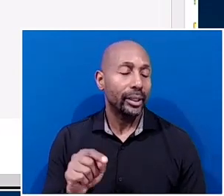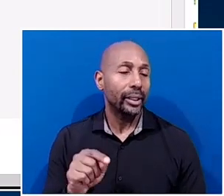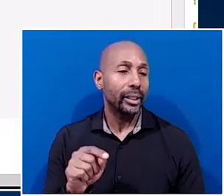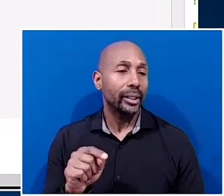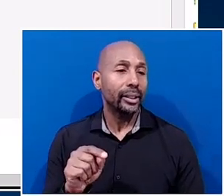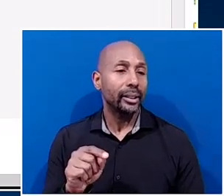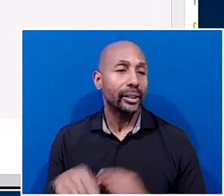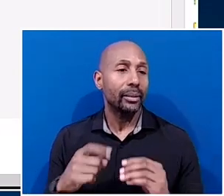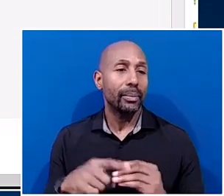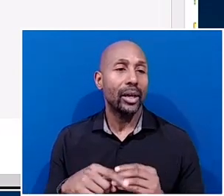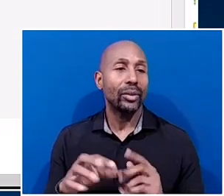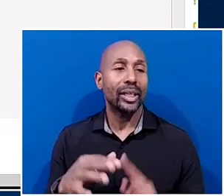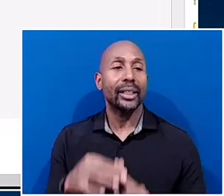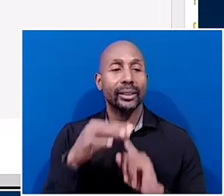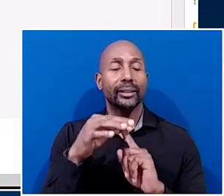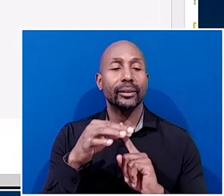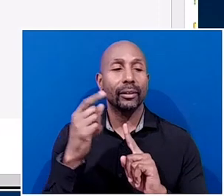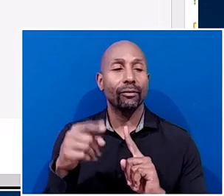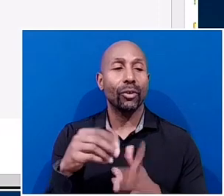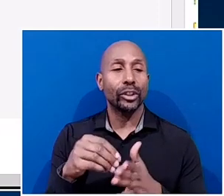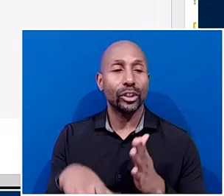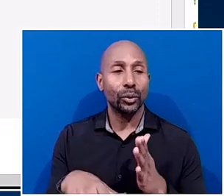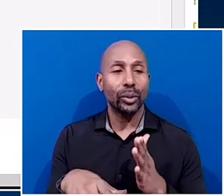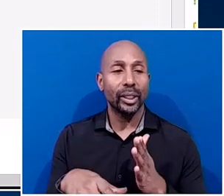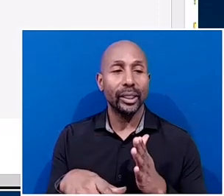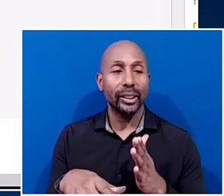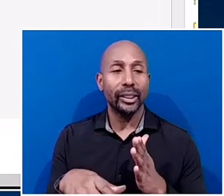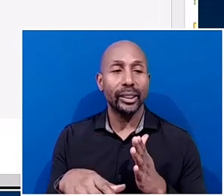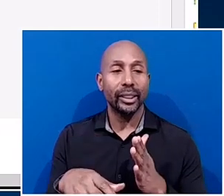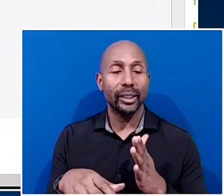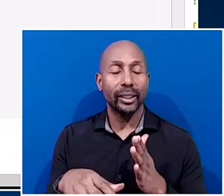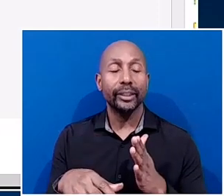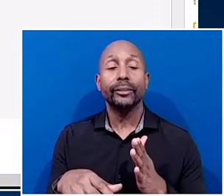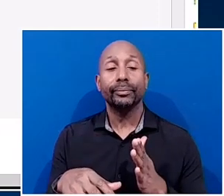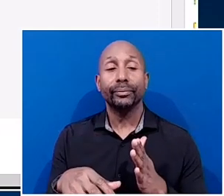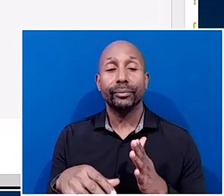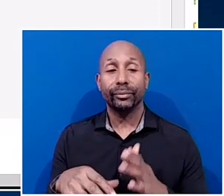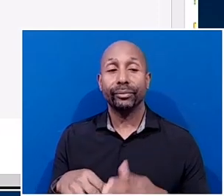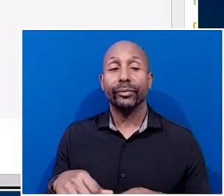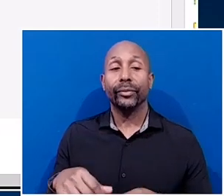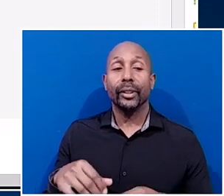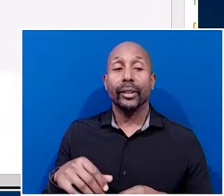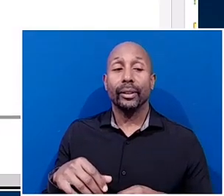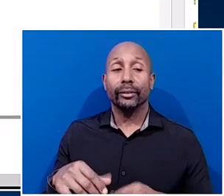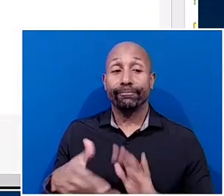withdrawn and therefore subject to the return of Title IV funds requirements. If you can scroll down a little bit